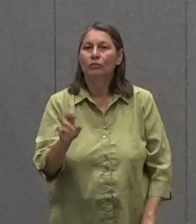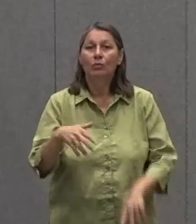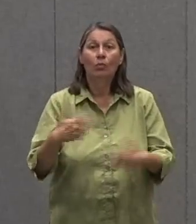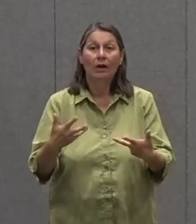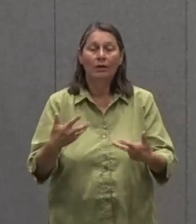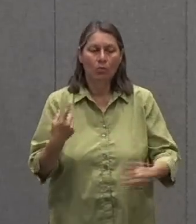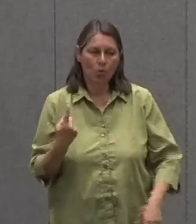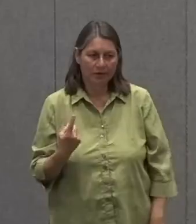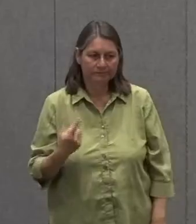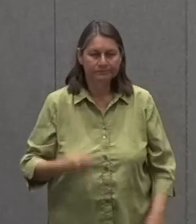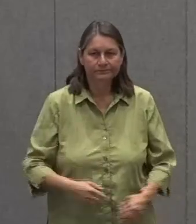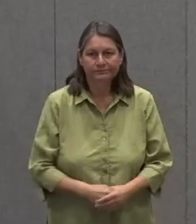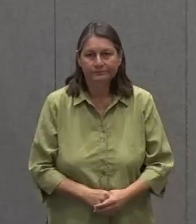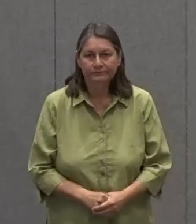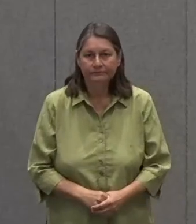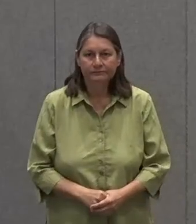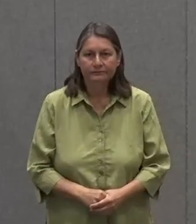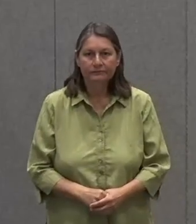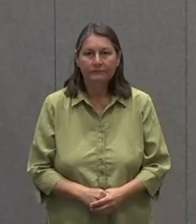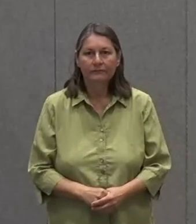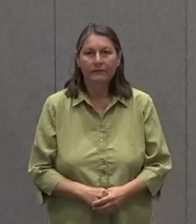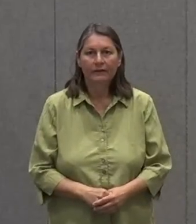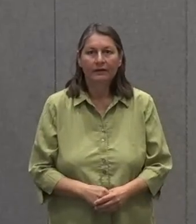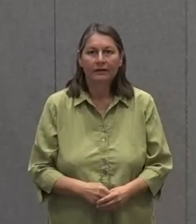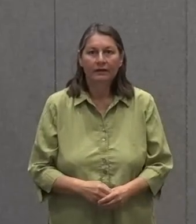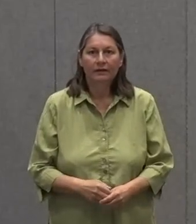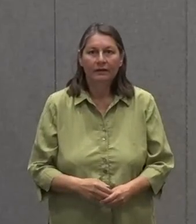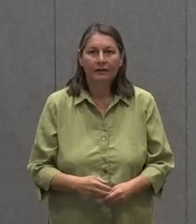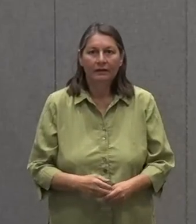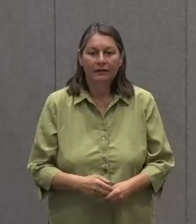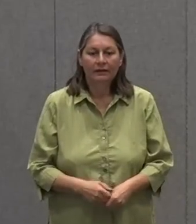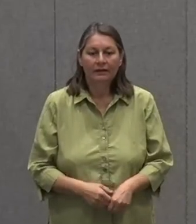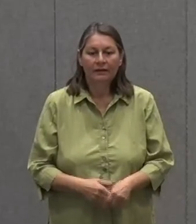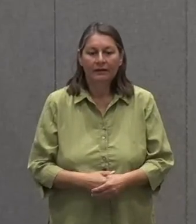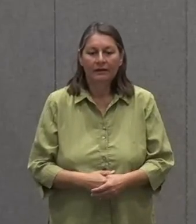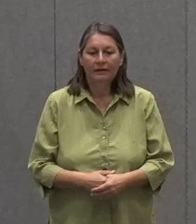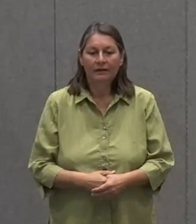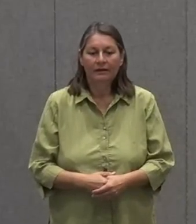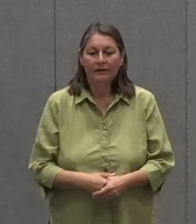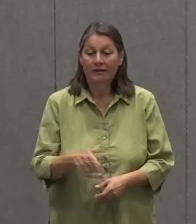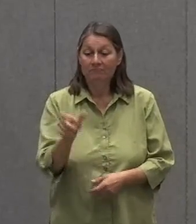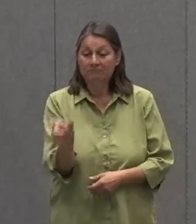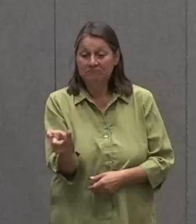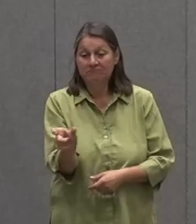Now let's try if we divide by five. What is the remainder?